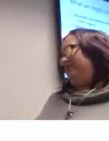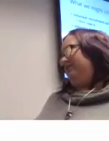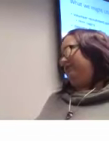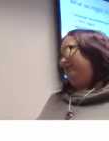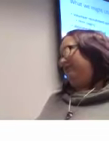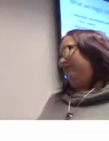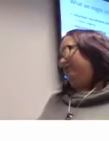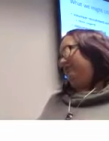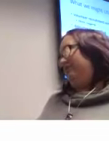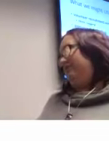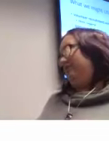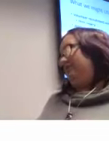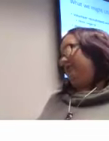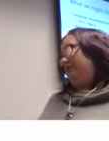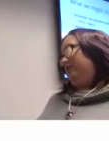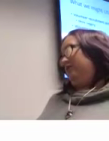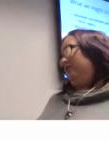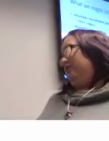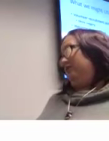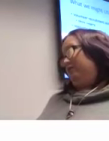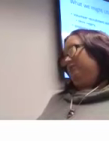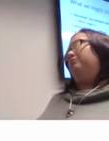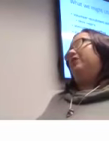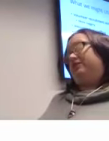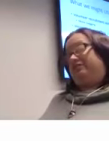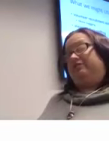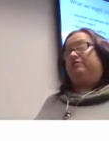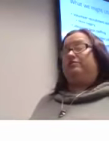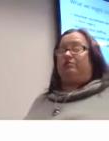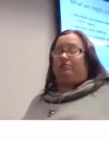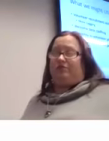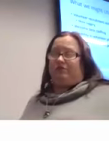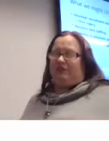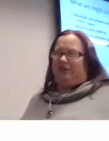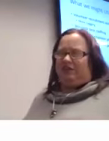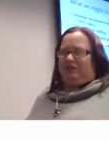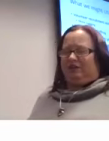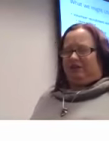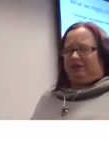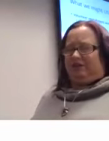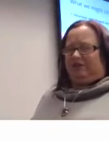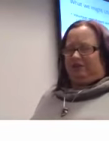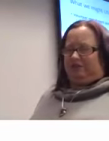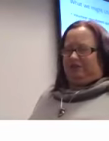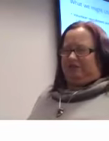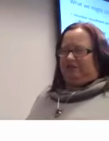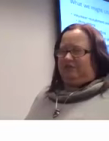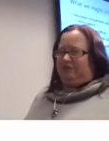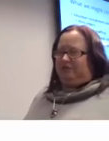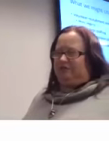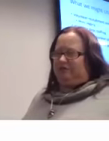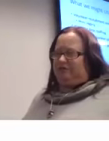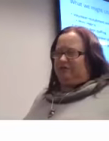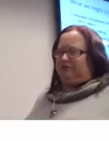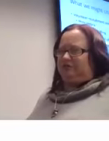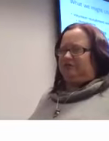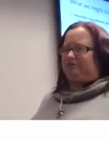And then Dan and I and several others were floating around to kind of make sure that people knew what modifications were available.